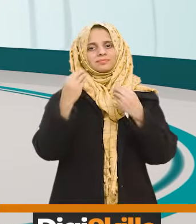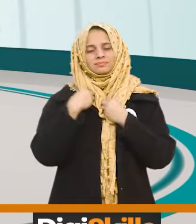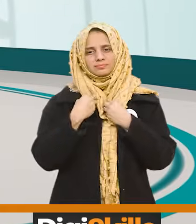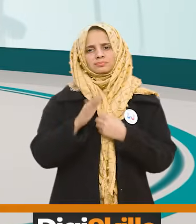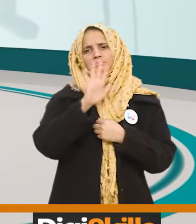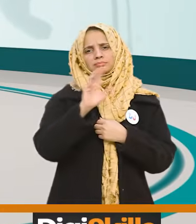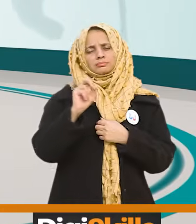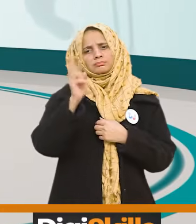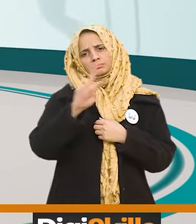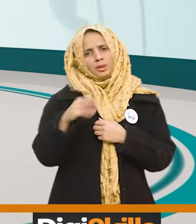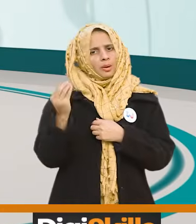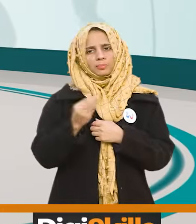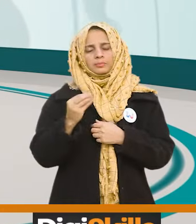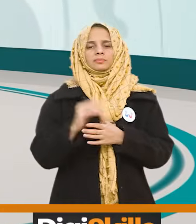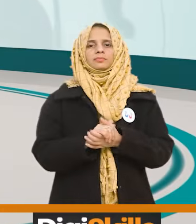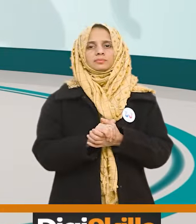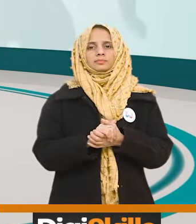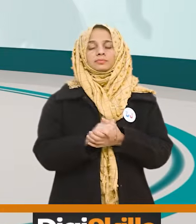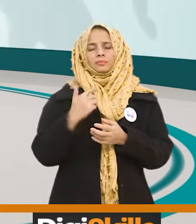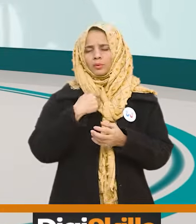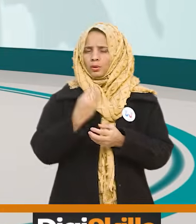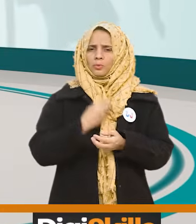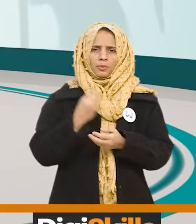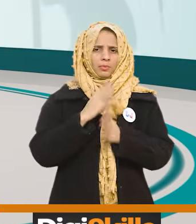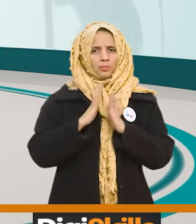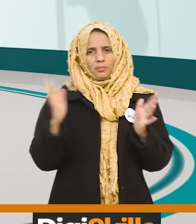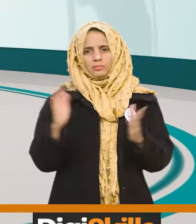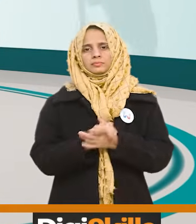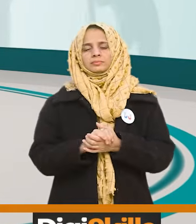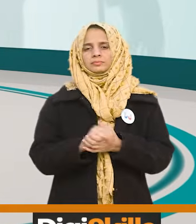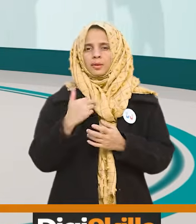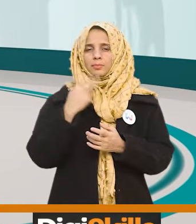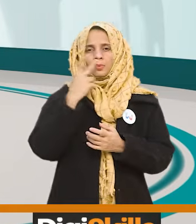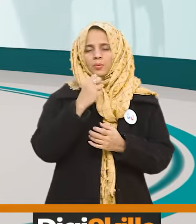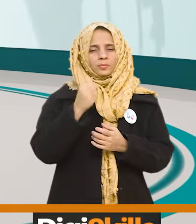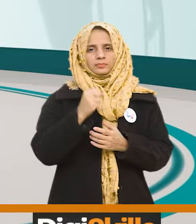It was only ‘$50’, but the happiness that I had, I can’t explain.